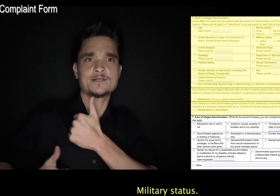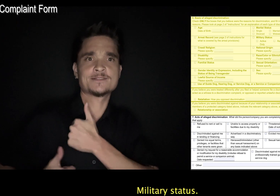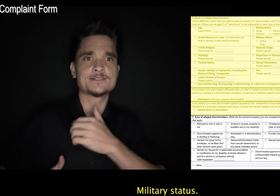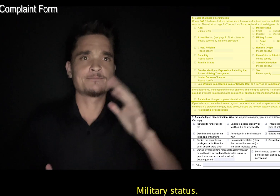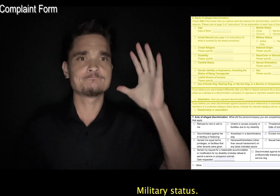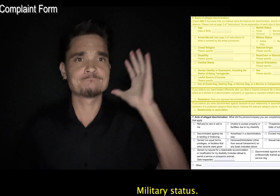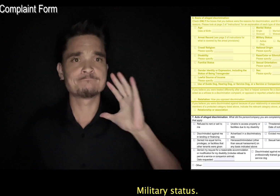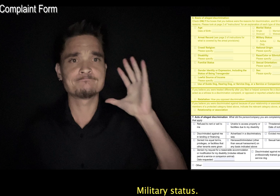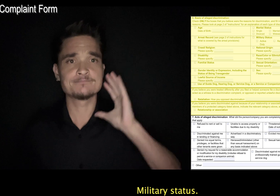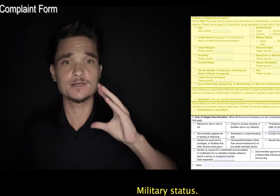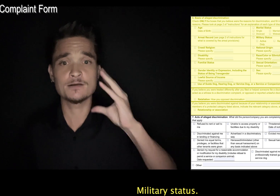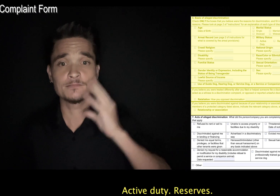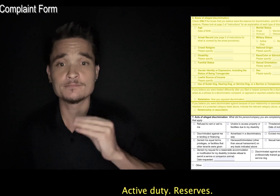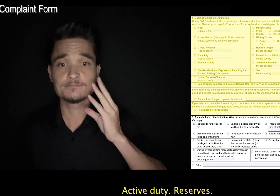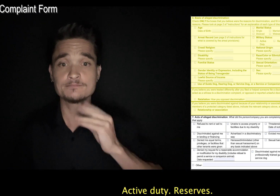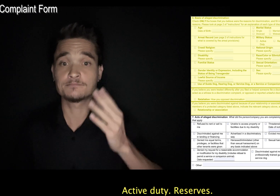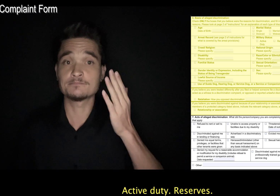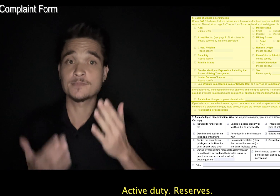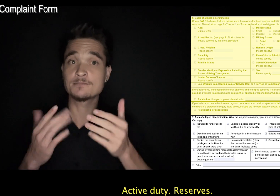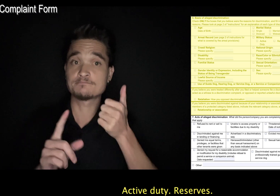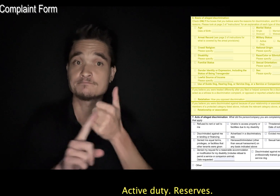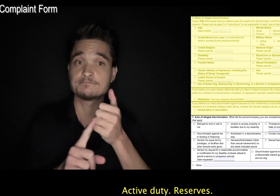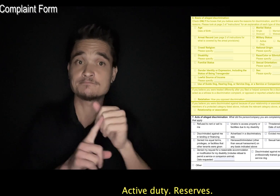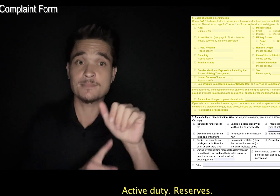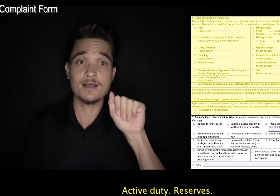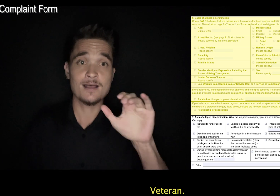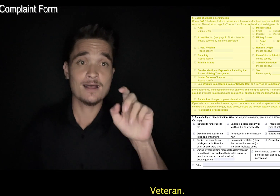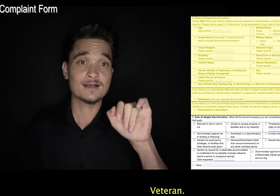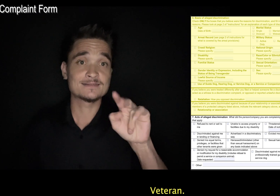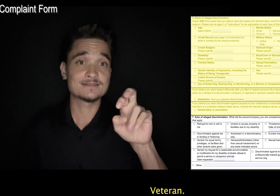Military status. Active duty. Reserves. Veteran.